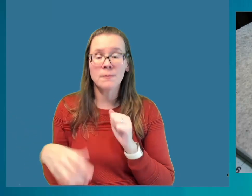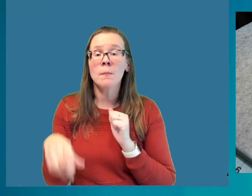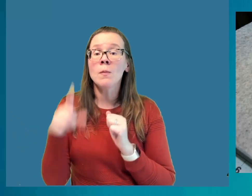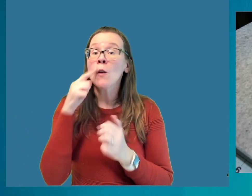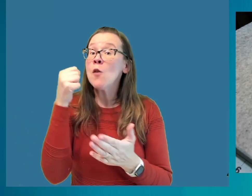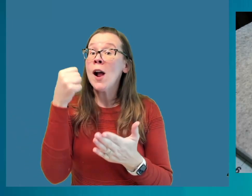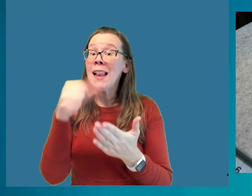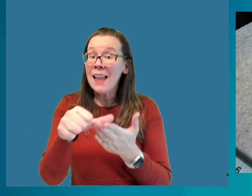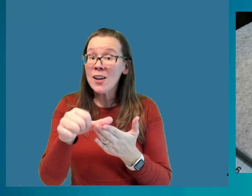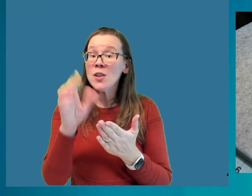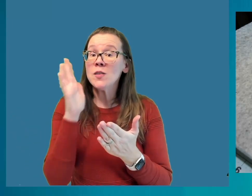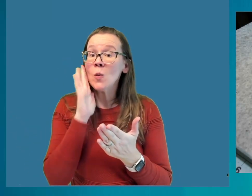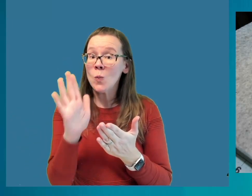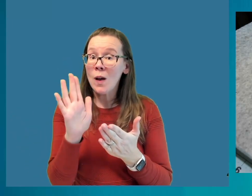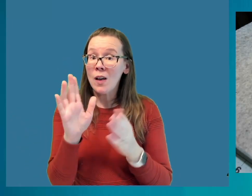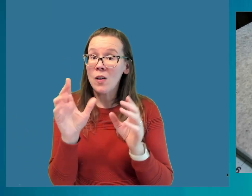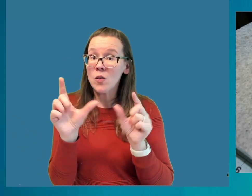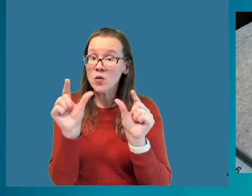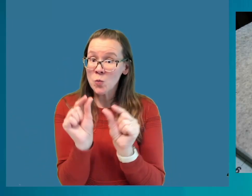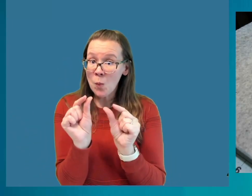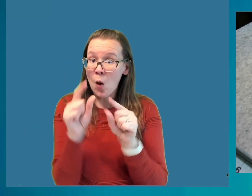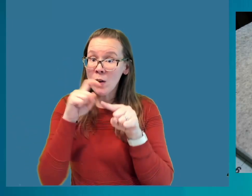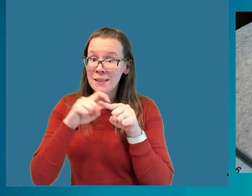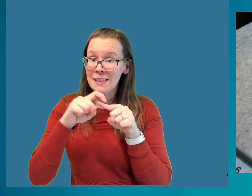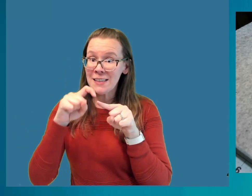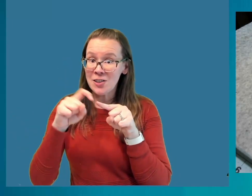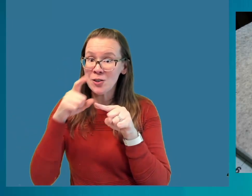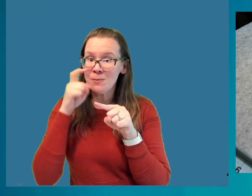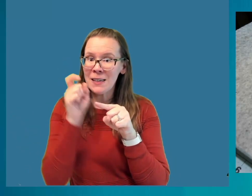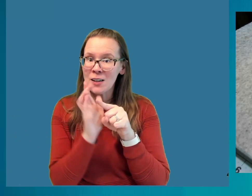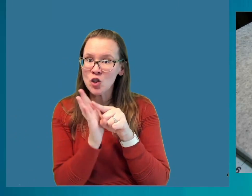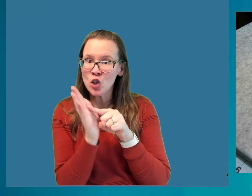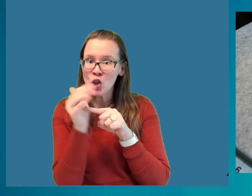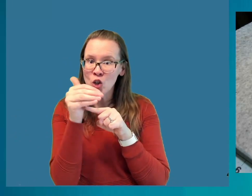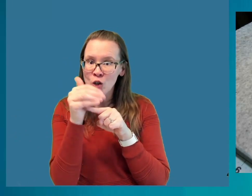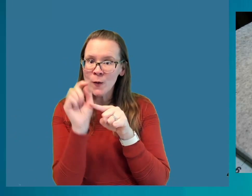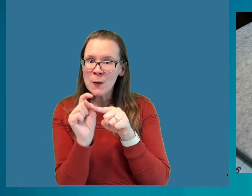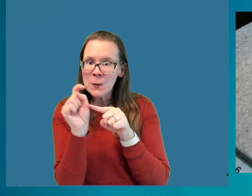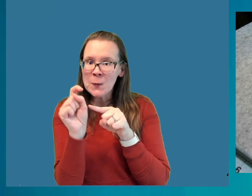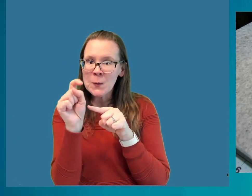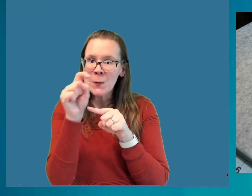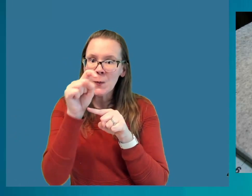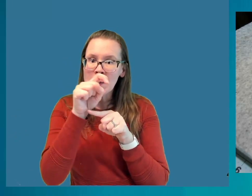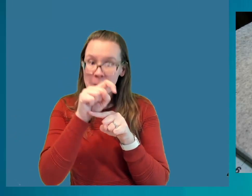For today, I'm going to be straight stitching. Um, for the letters I'm going to use a pretty